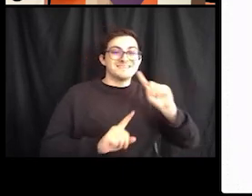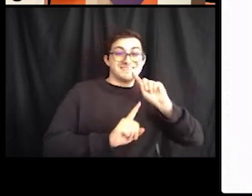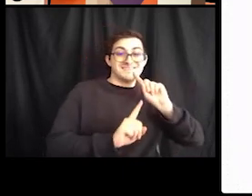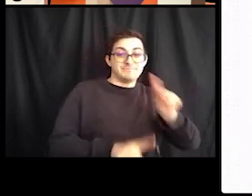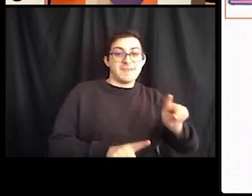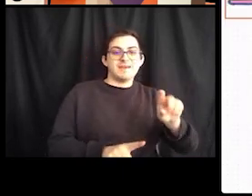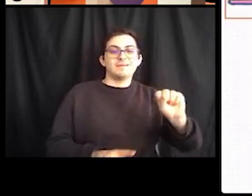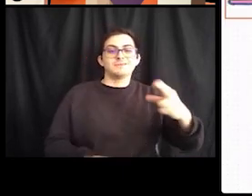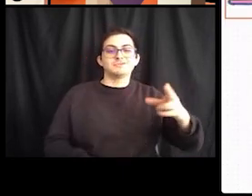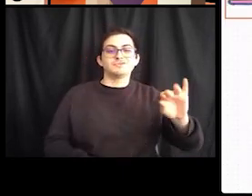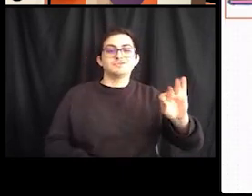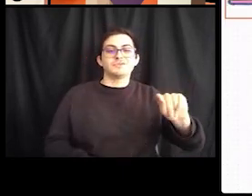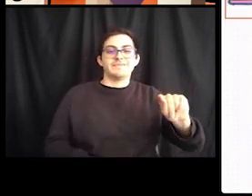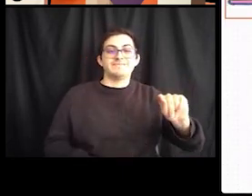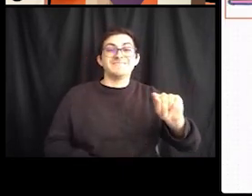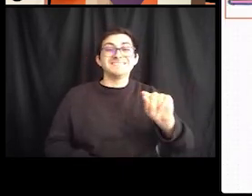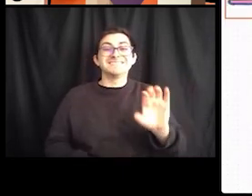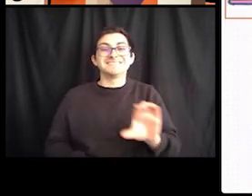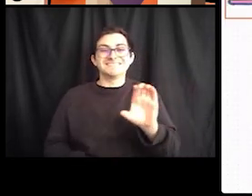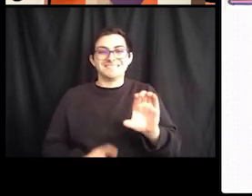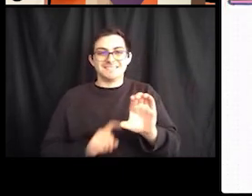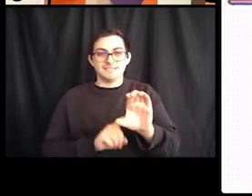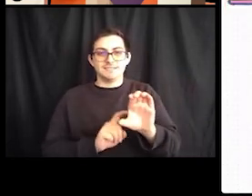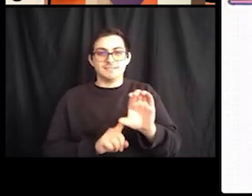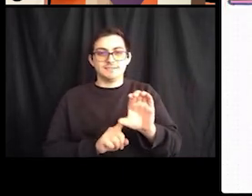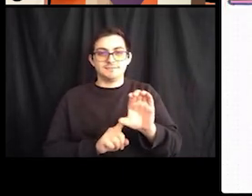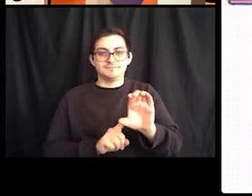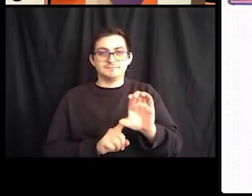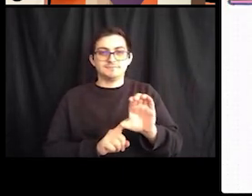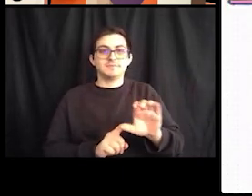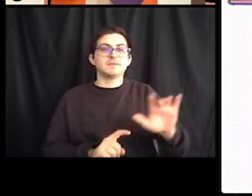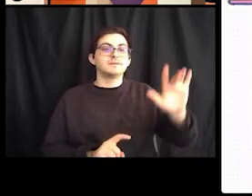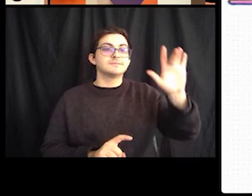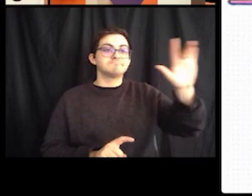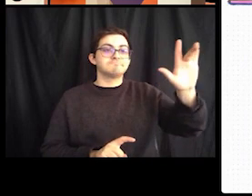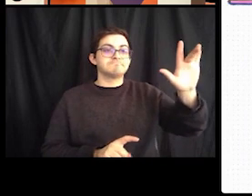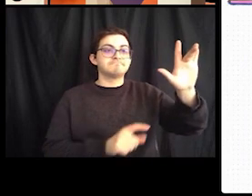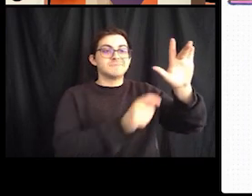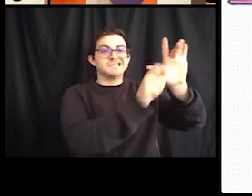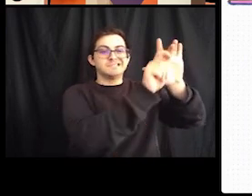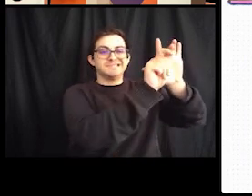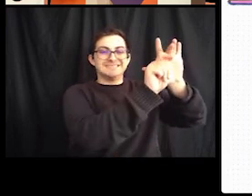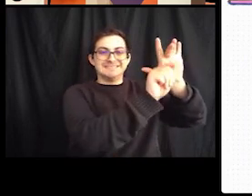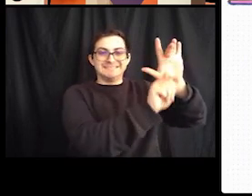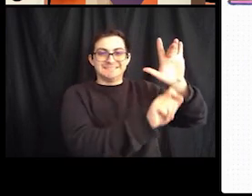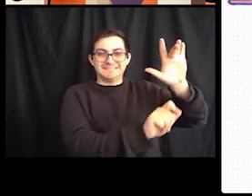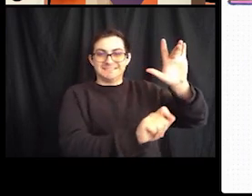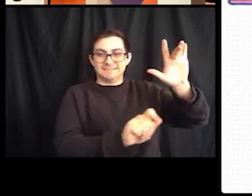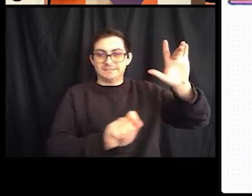where you want to connect to. Drag it over. Alternatively you can also press Command